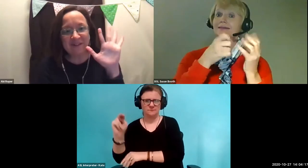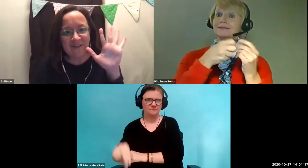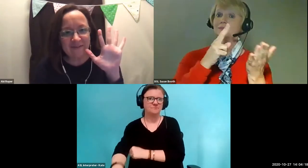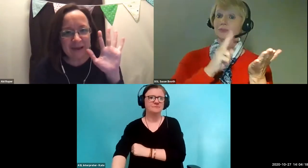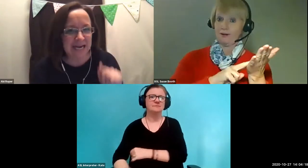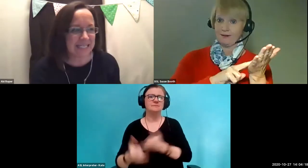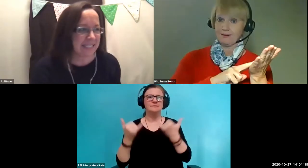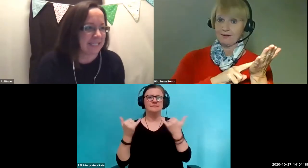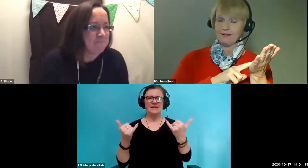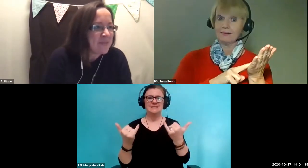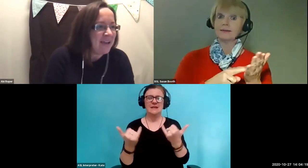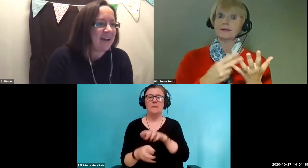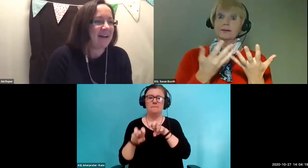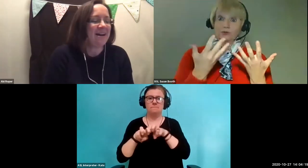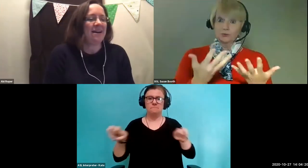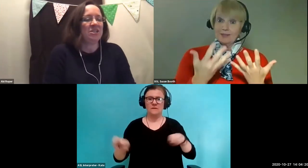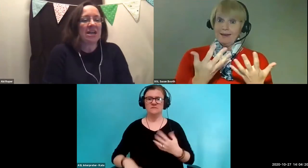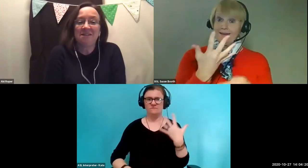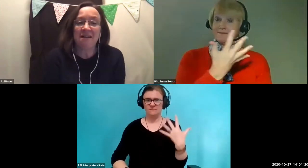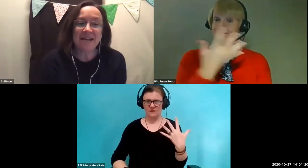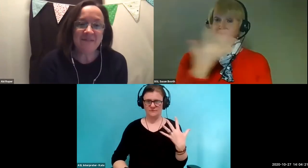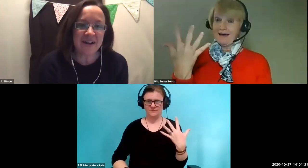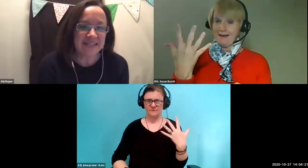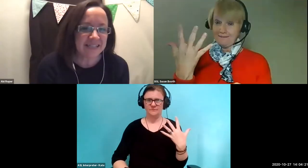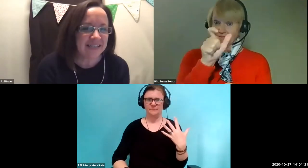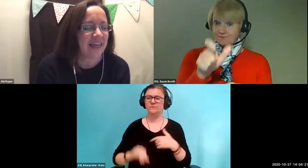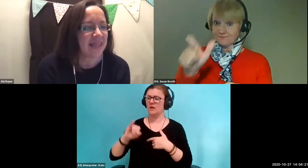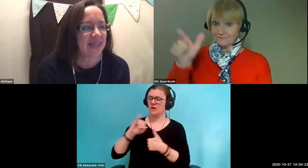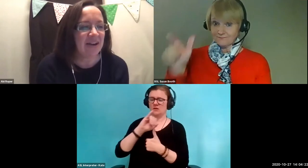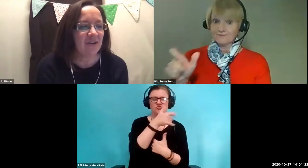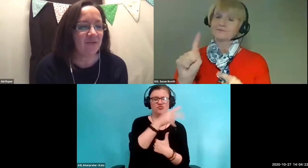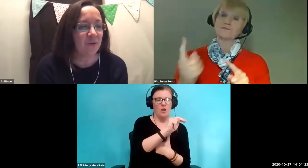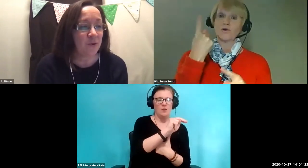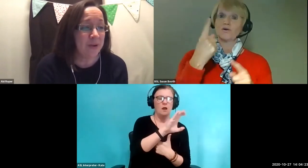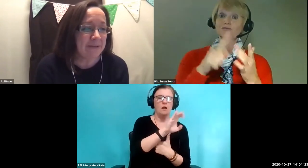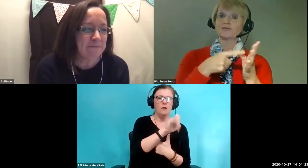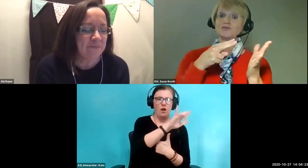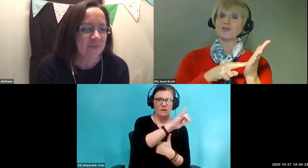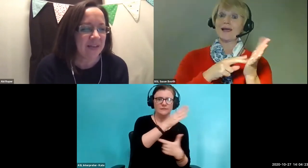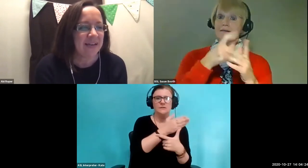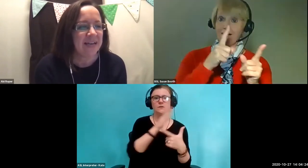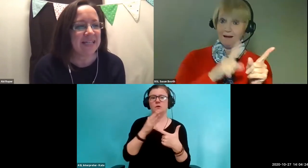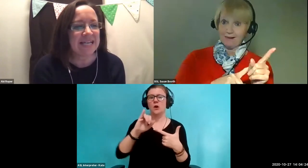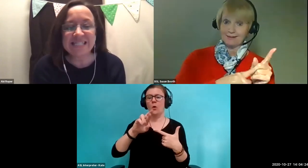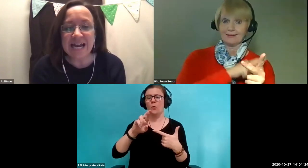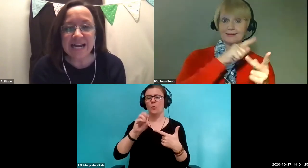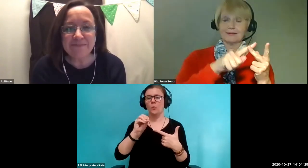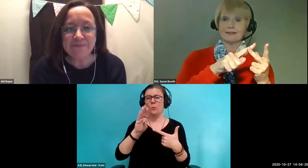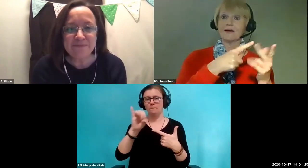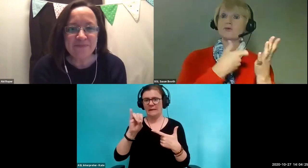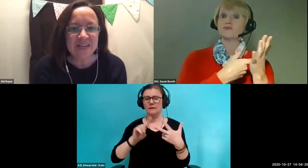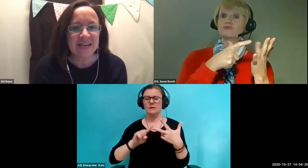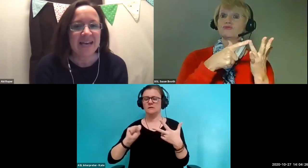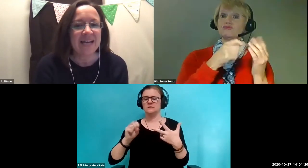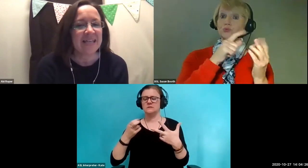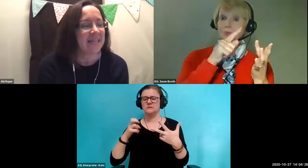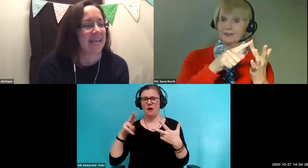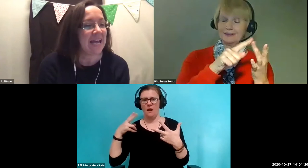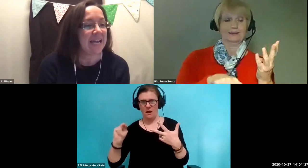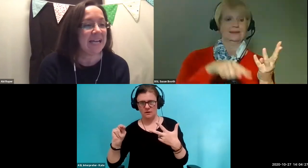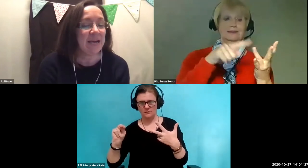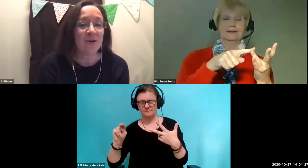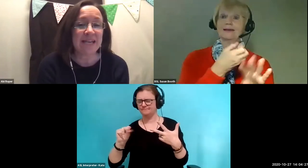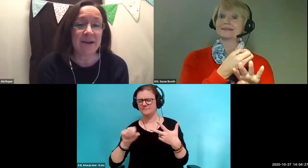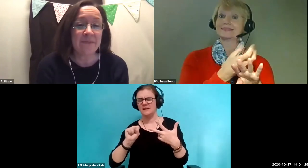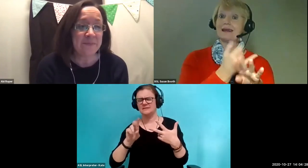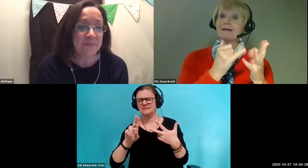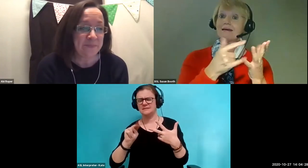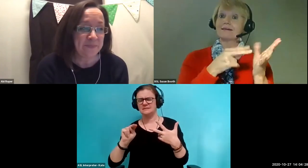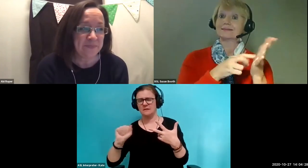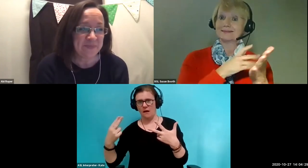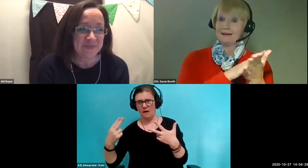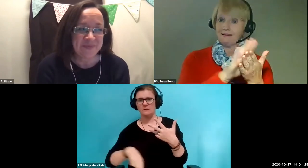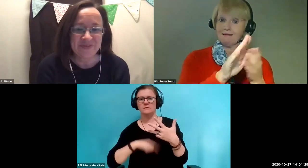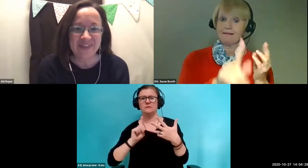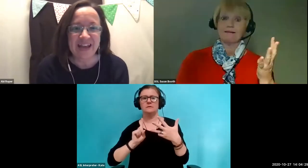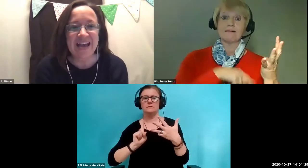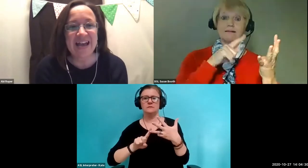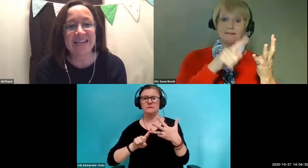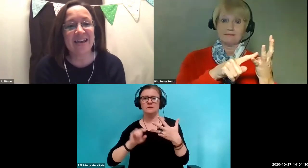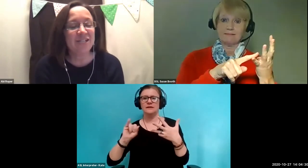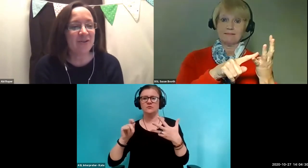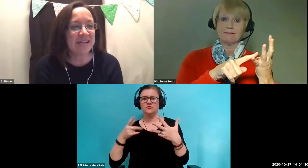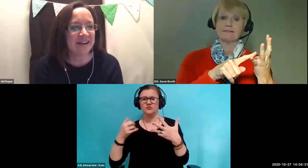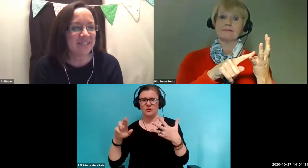five panelists uh Jan and Carly first then Roobi then Sannah then Inho Seo and they're joining us